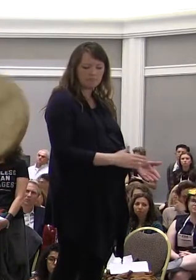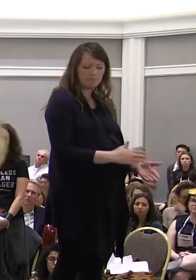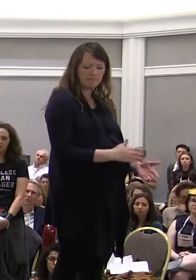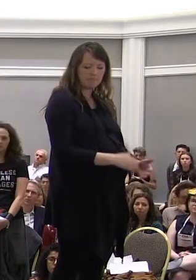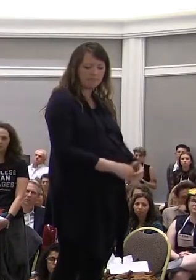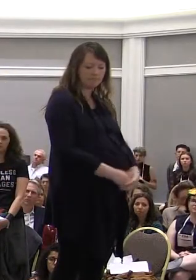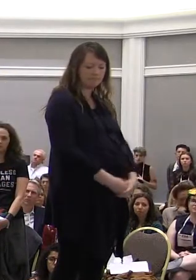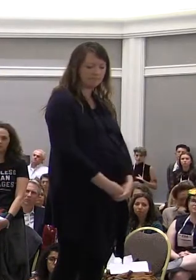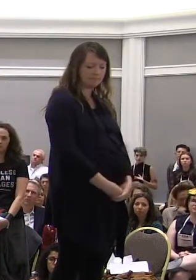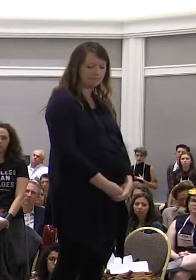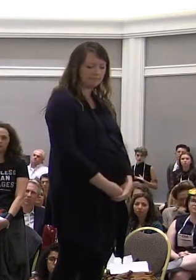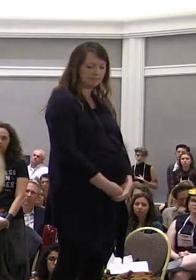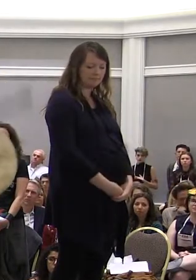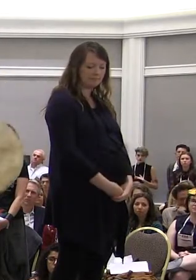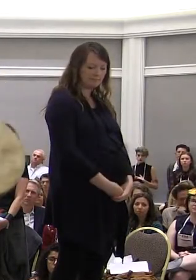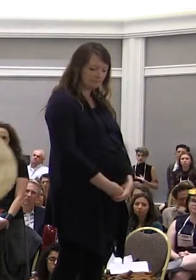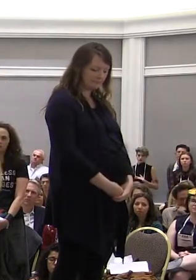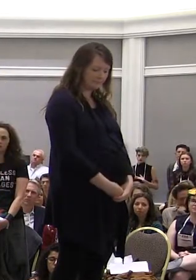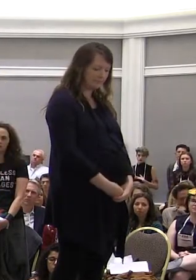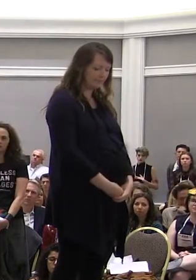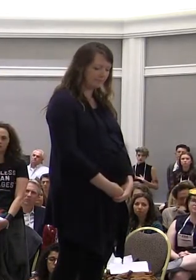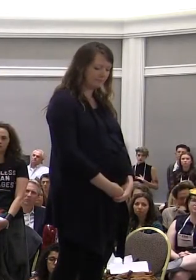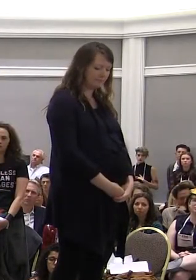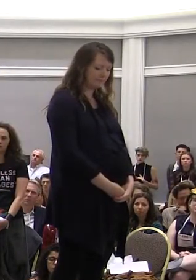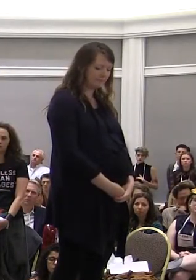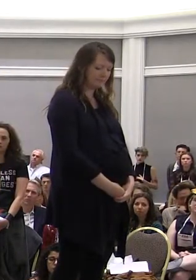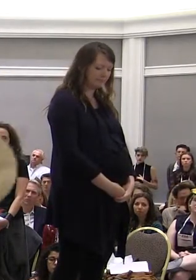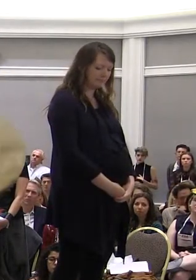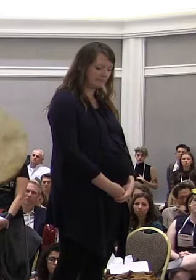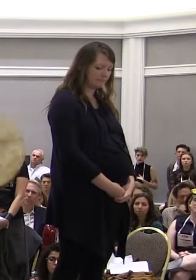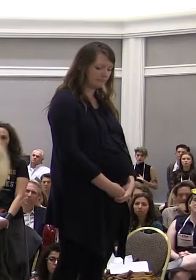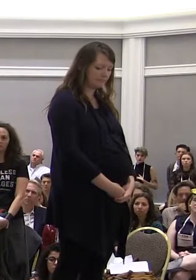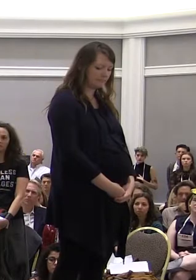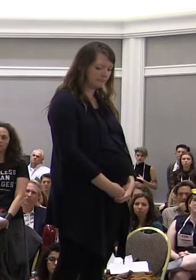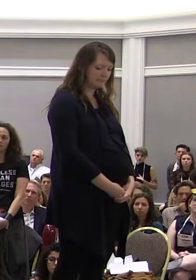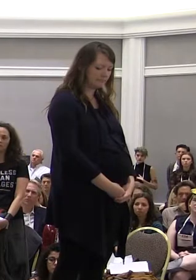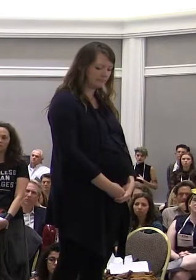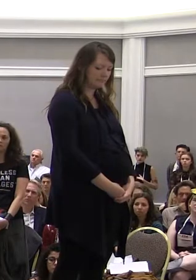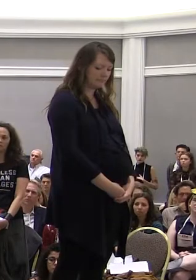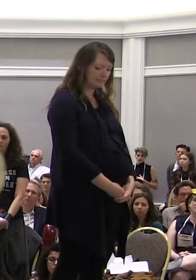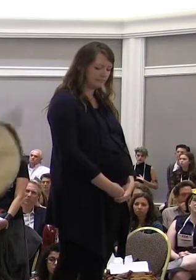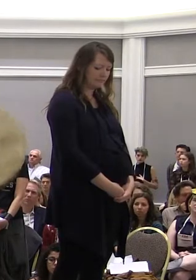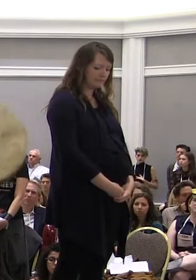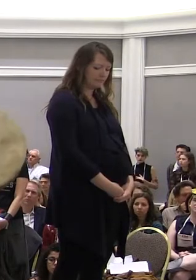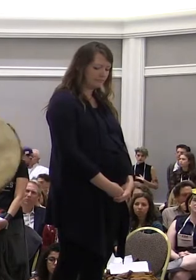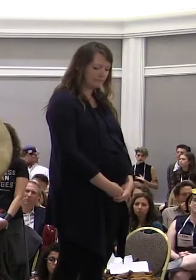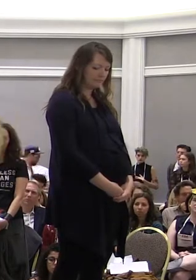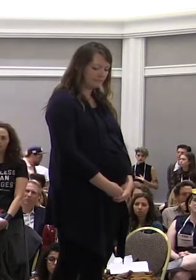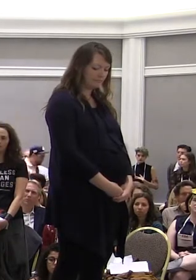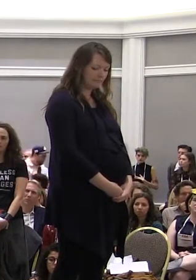(native American drum beating)